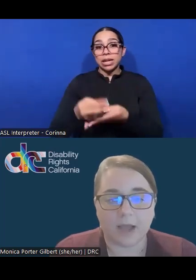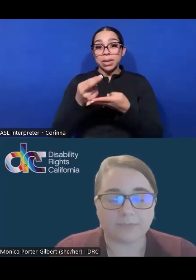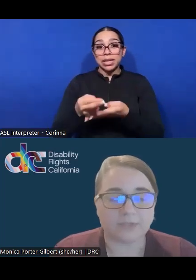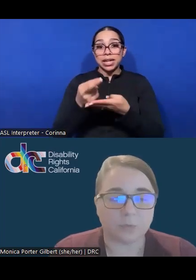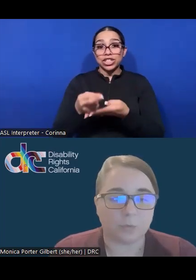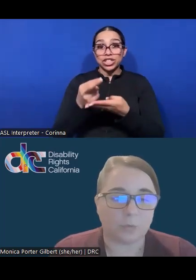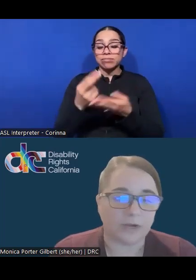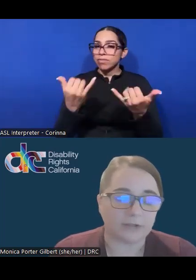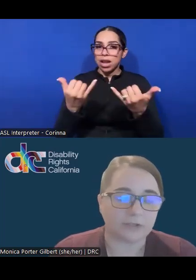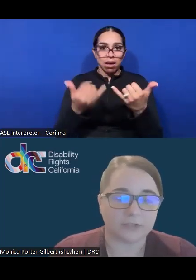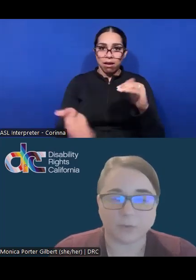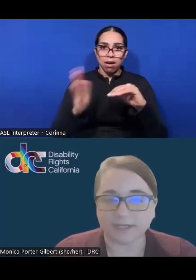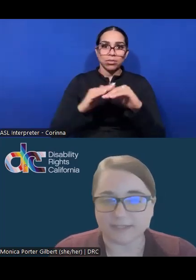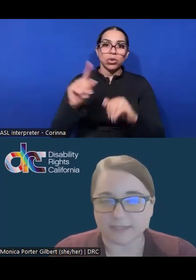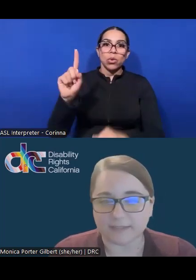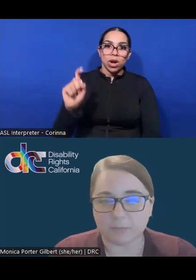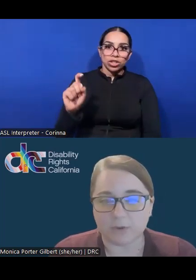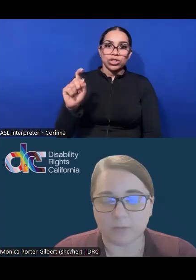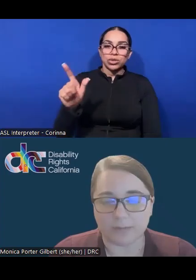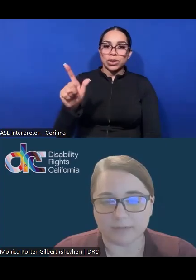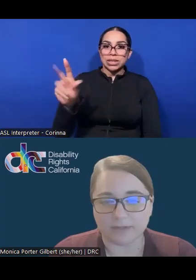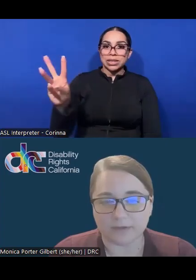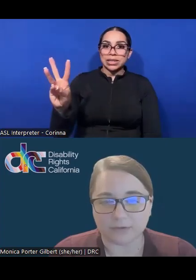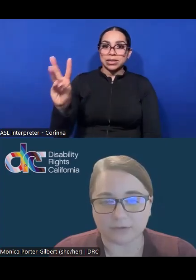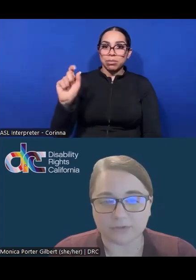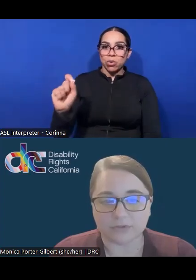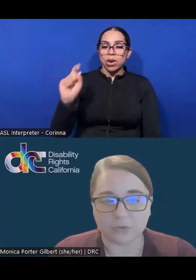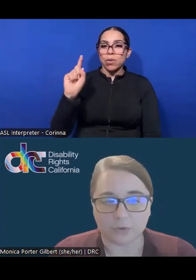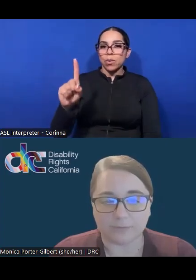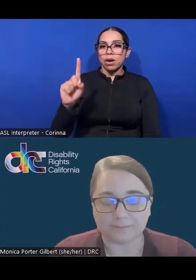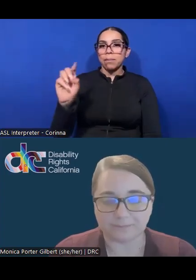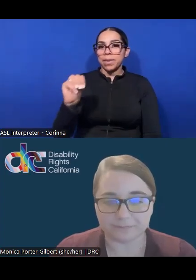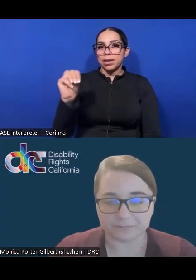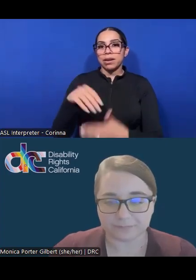Up to $126.1 million total.